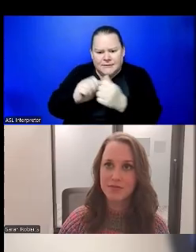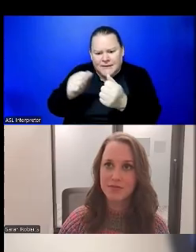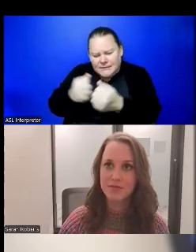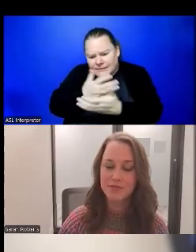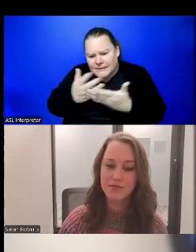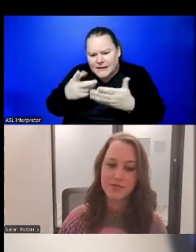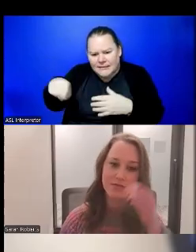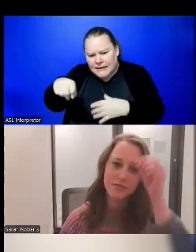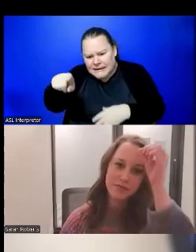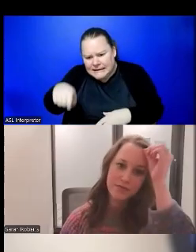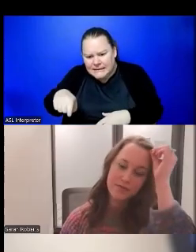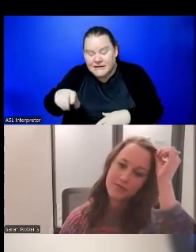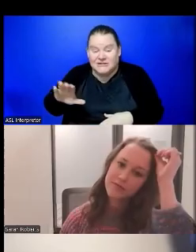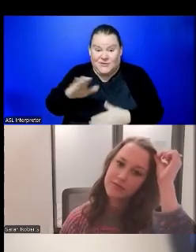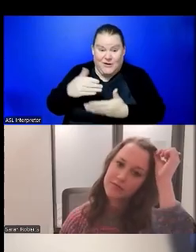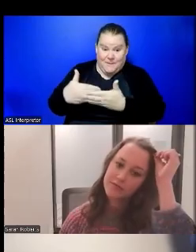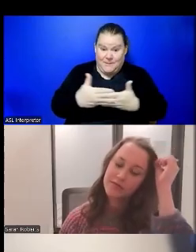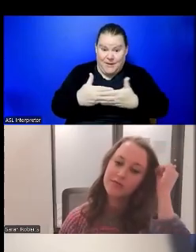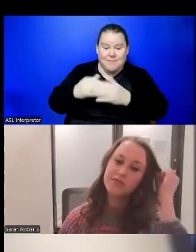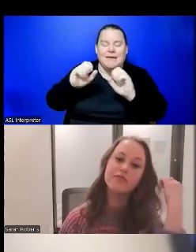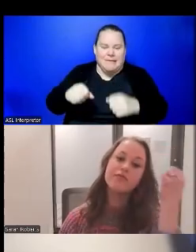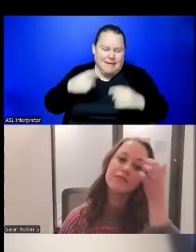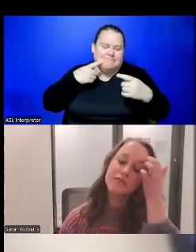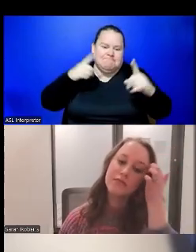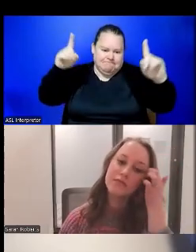that their baby can thrive. Okay, next,